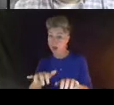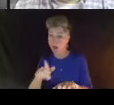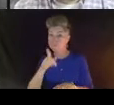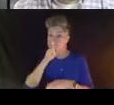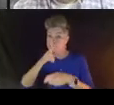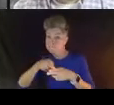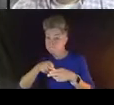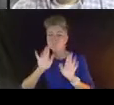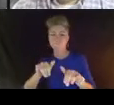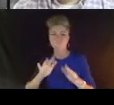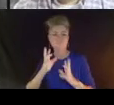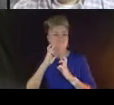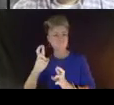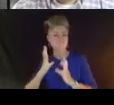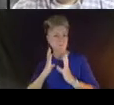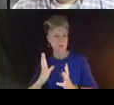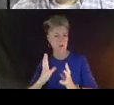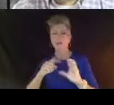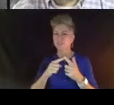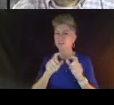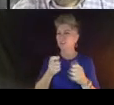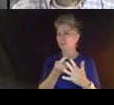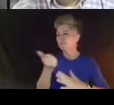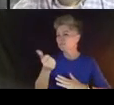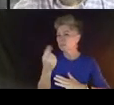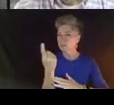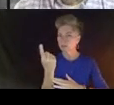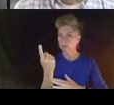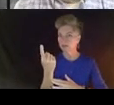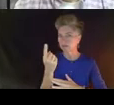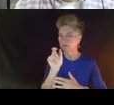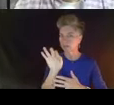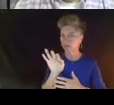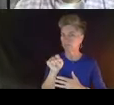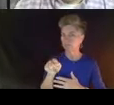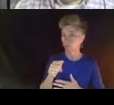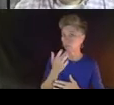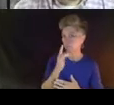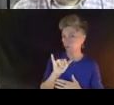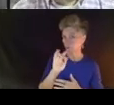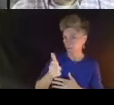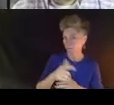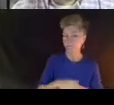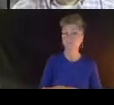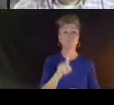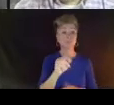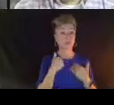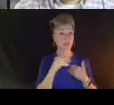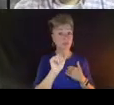And we can always edit out anything if you would like that as well. We do have an ASL interpreter as you can hopefully see